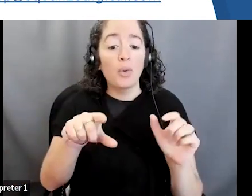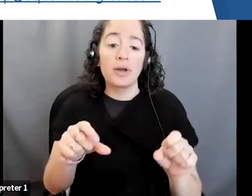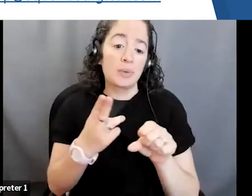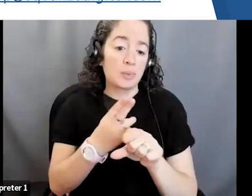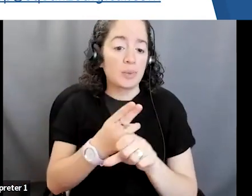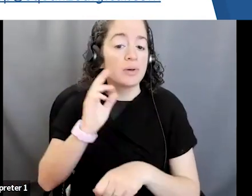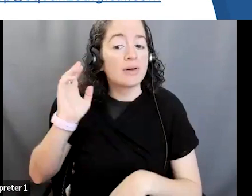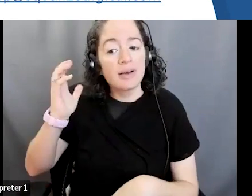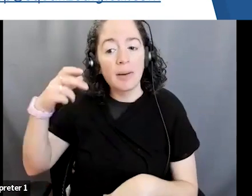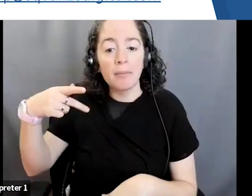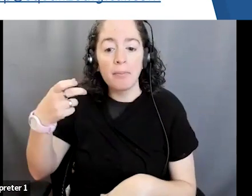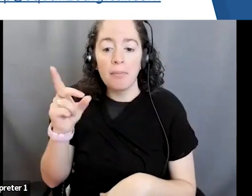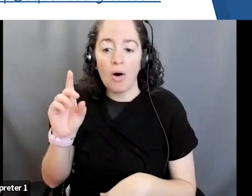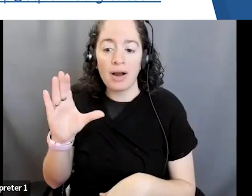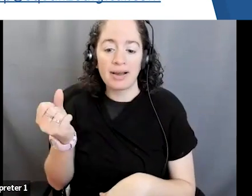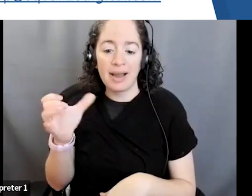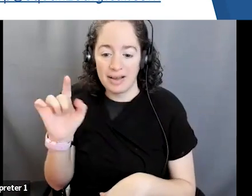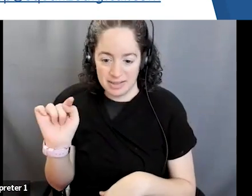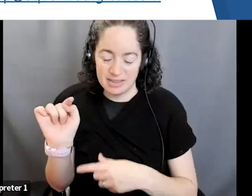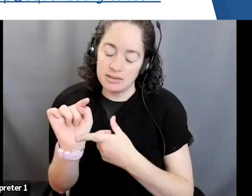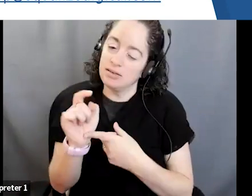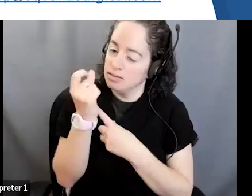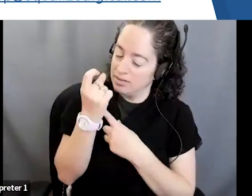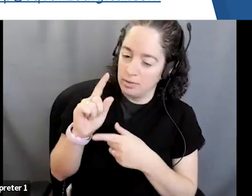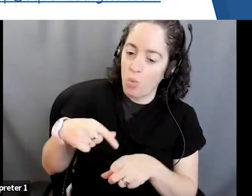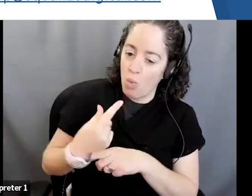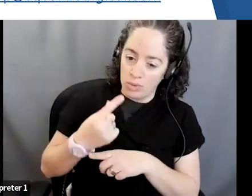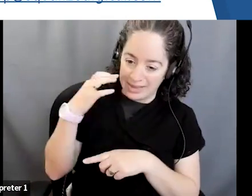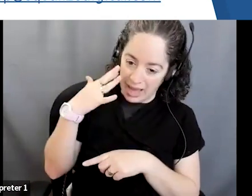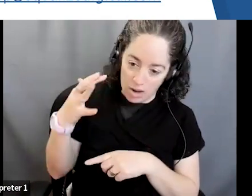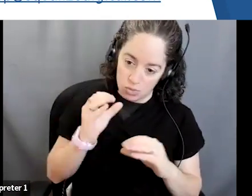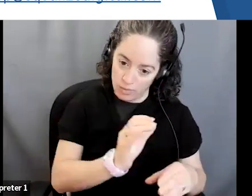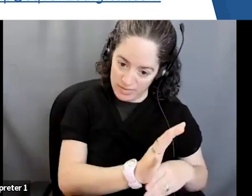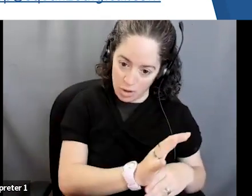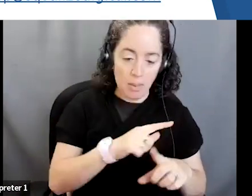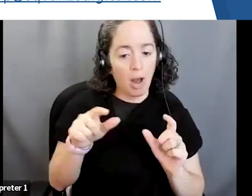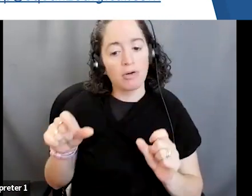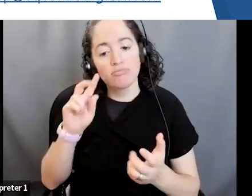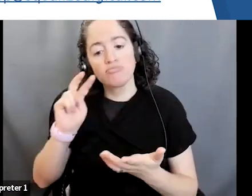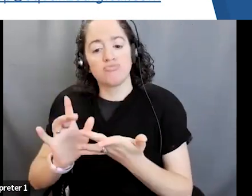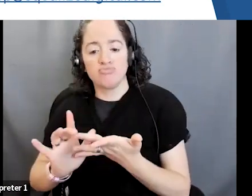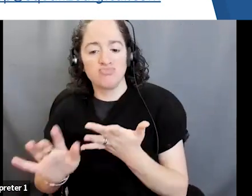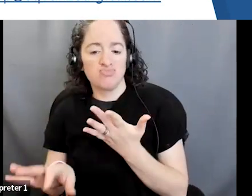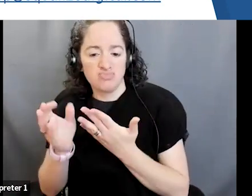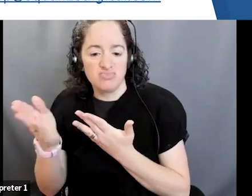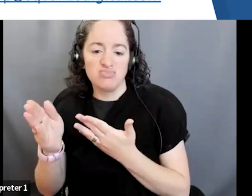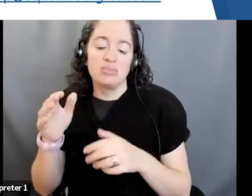which you can find at accessibilitycraft.com. We are seeking additional sponsors for the meetup.